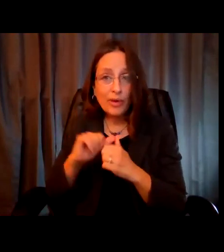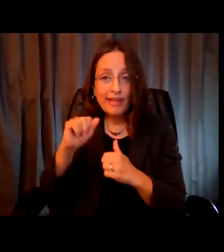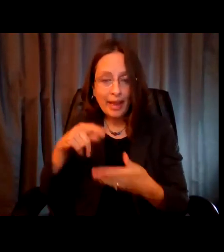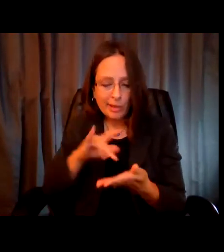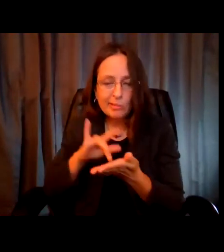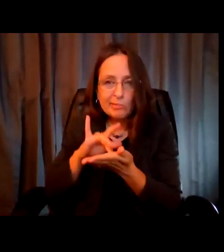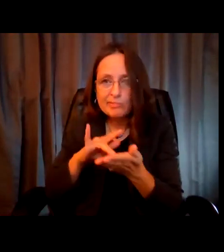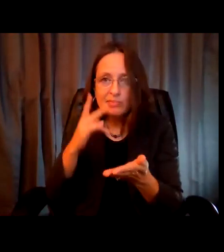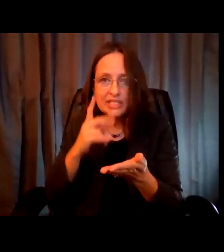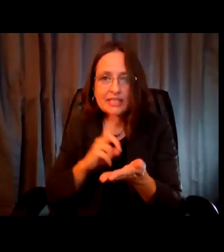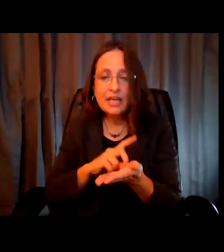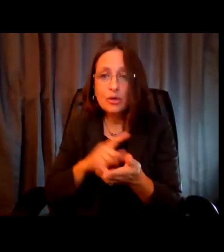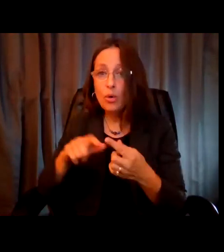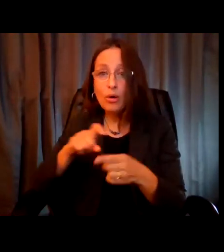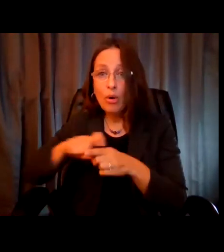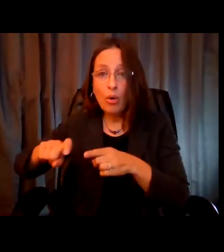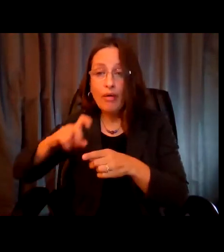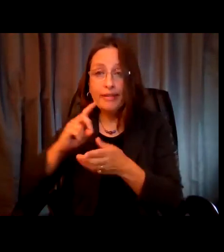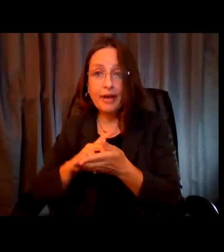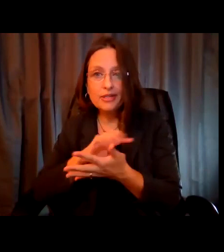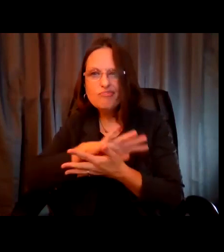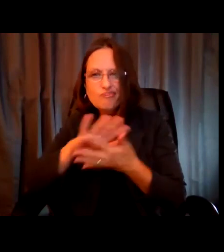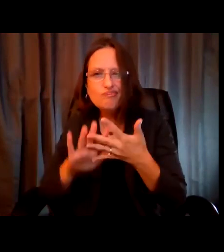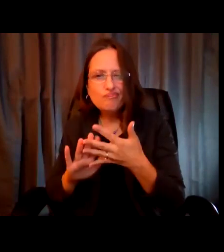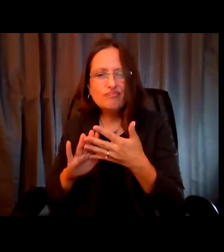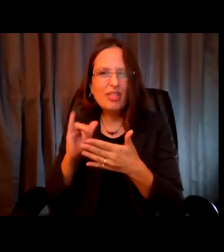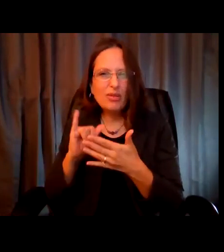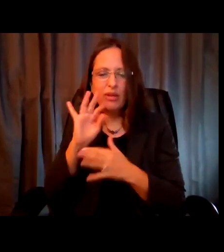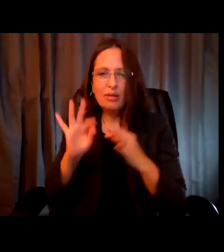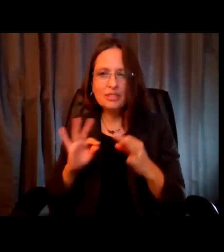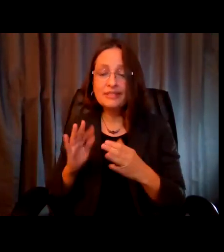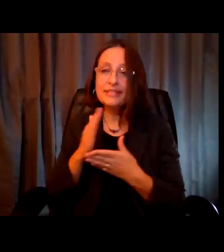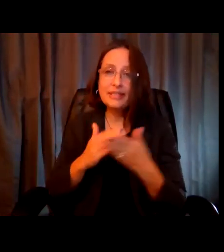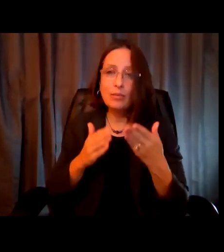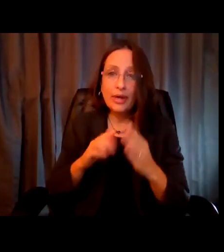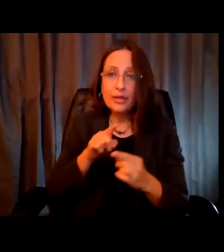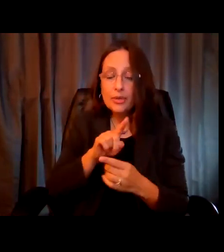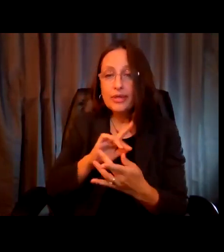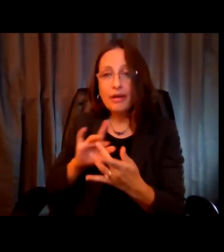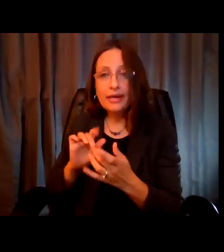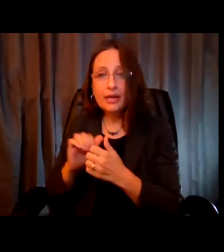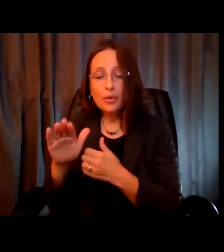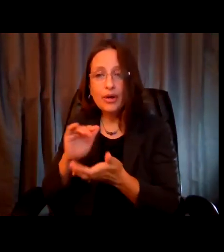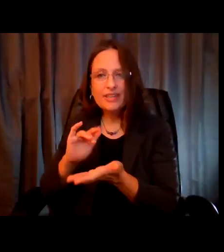right, that protect all of us and require that we're provided with appropriate communication.